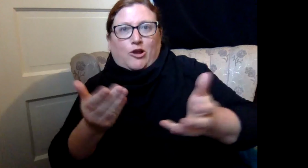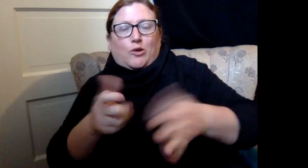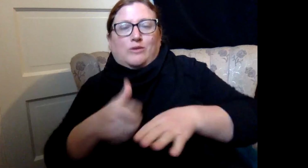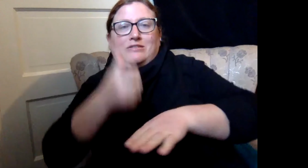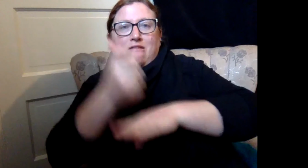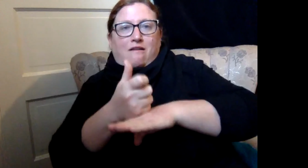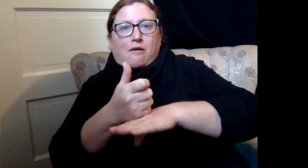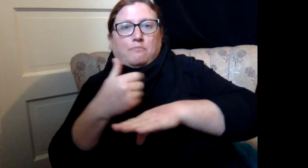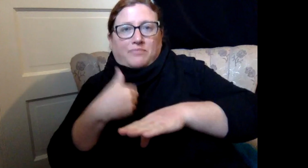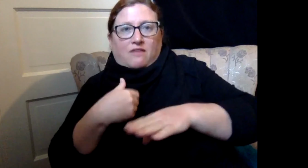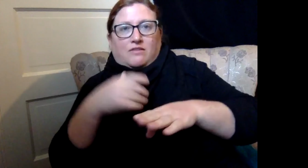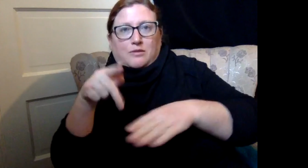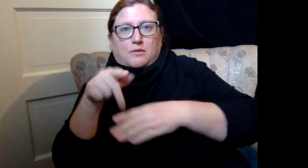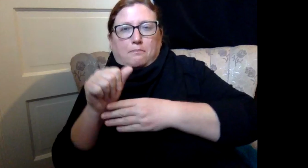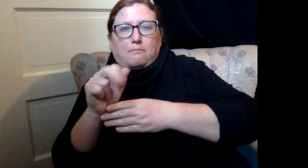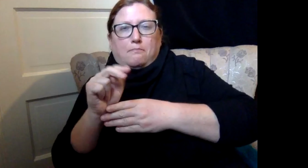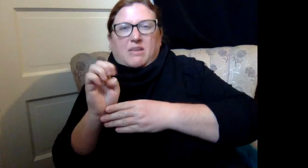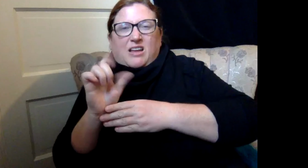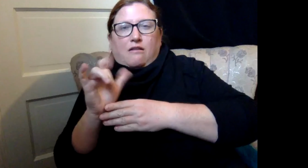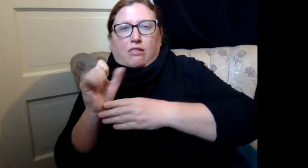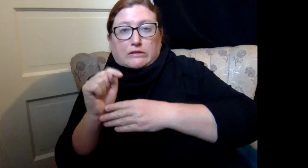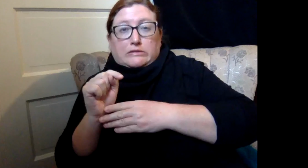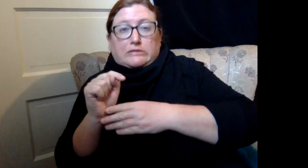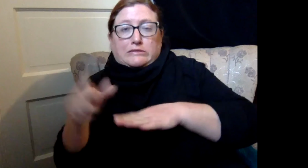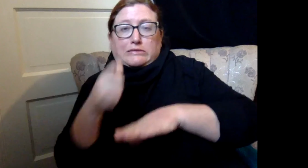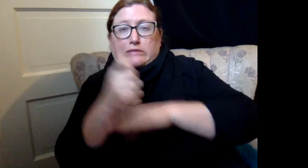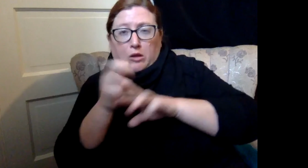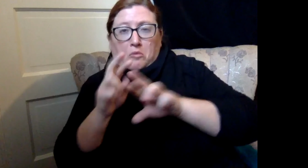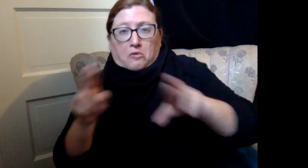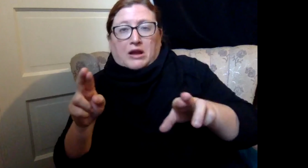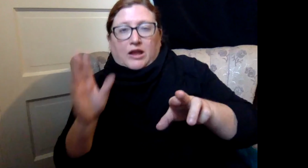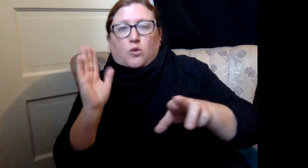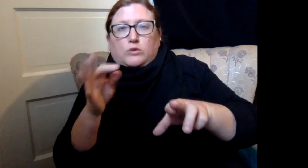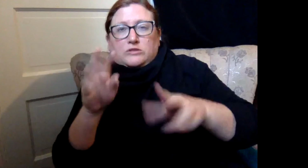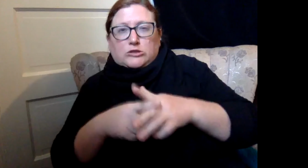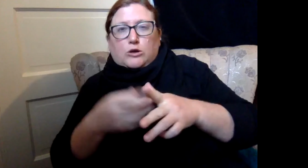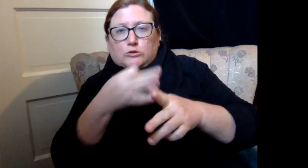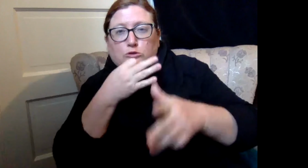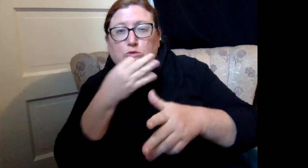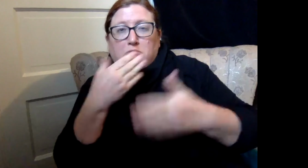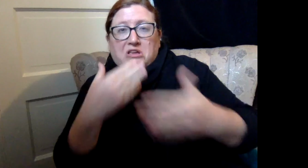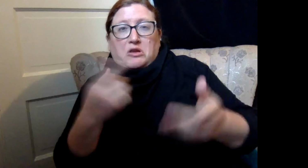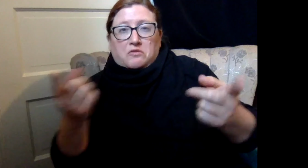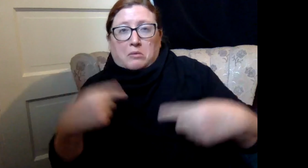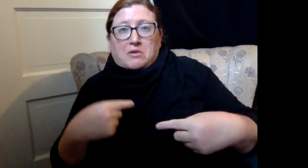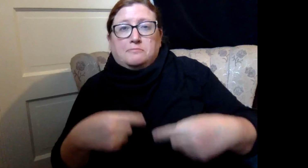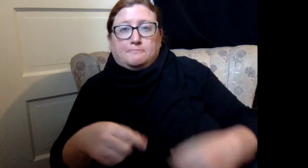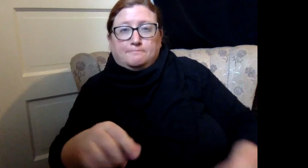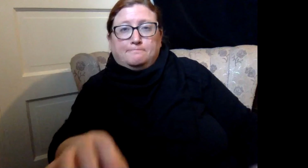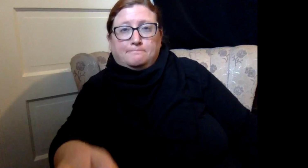now. 104. Wow, this is great. Glad to see you all. We are setting up. Getting our panelists ready and set up and